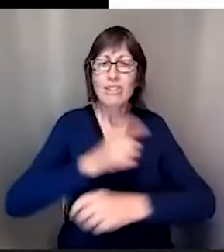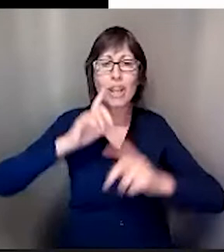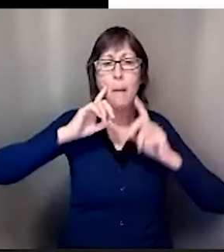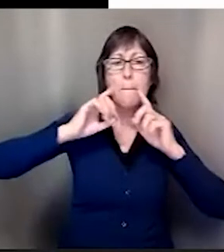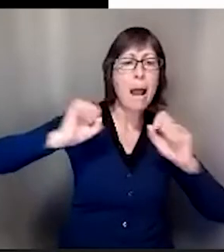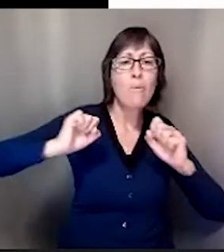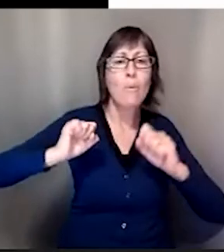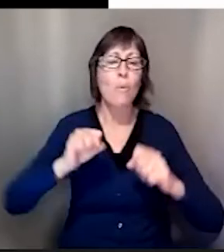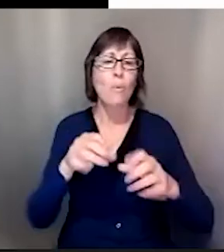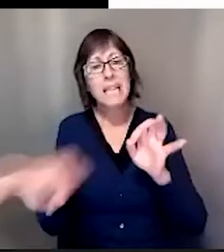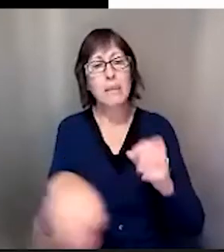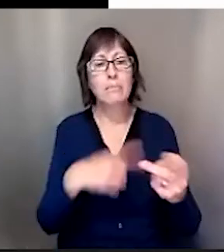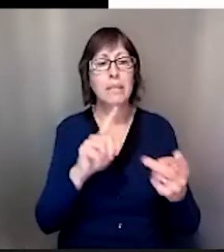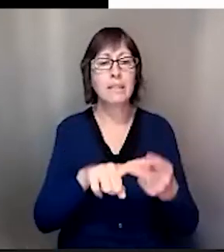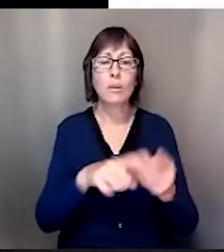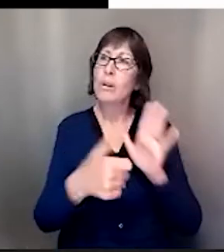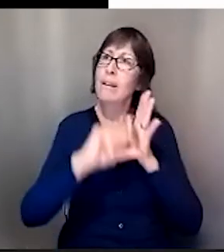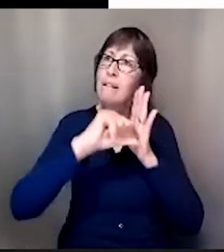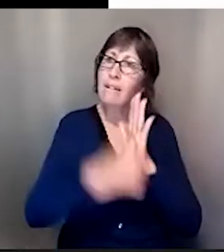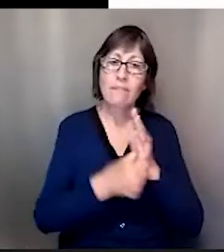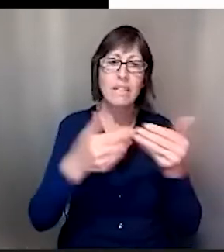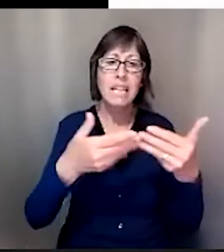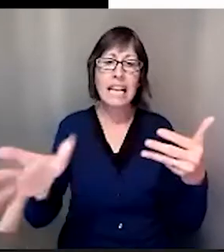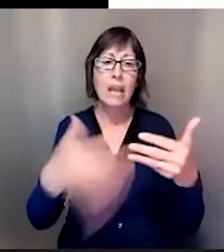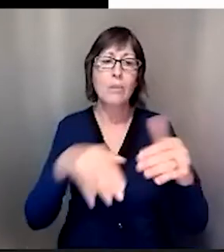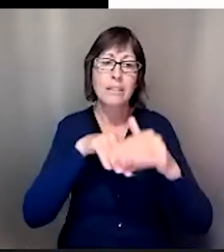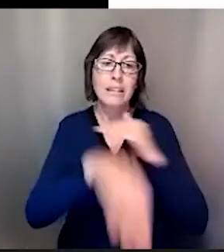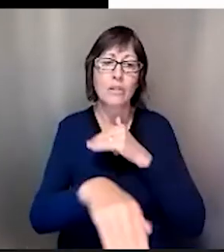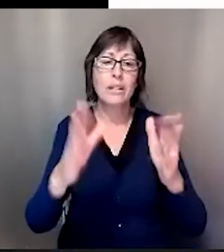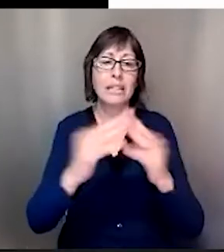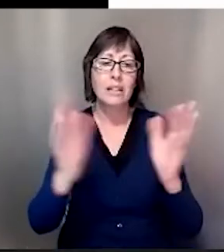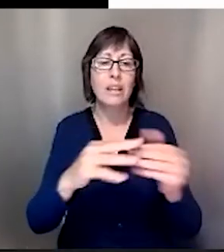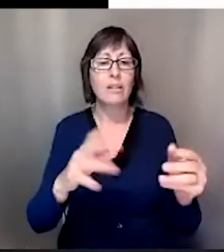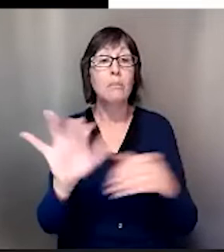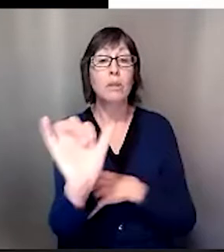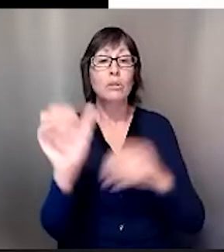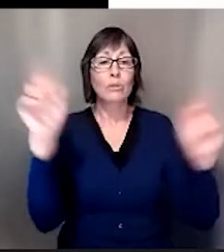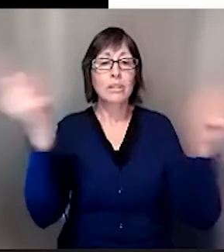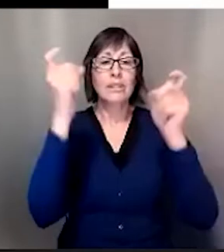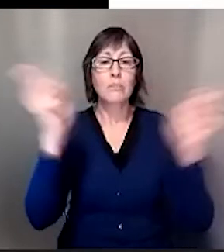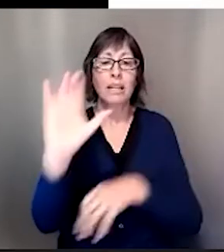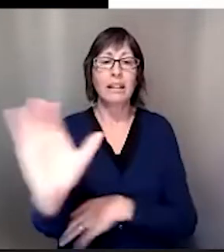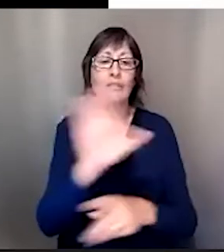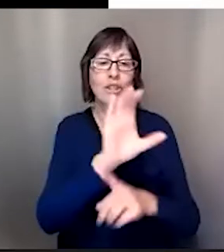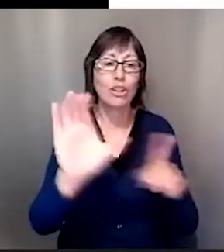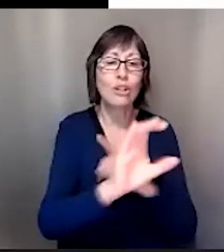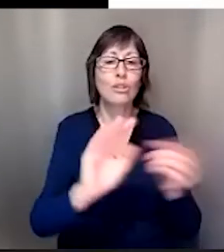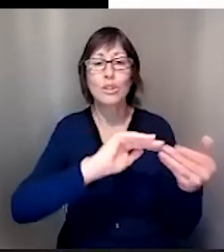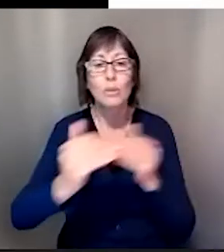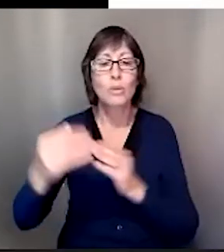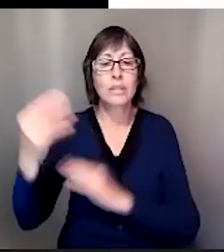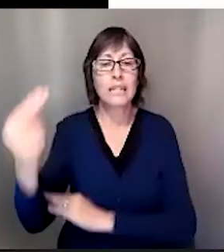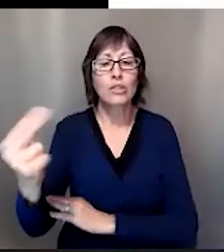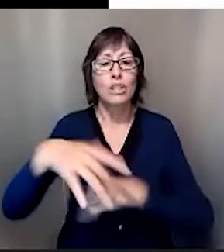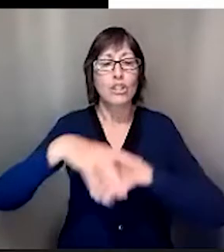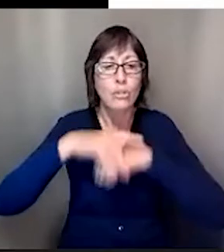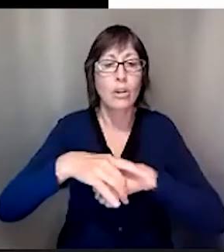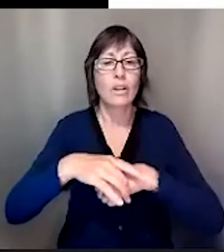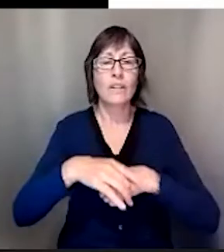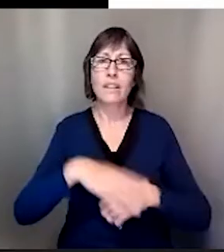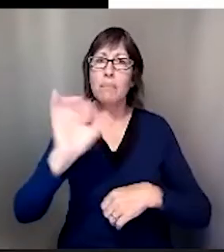into the downtown, celebrate Calgary’s cultures, communities, histories, geography and diversity.